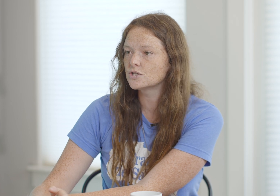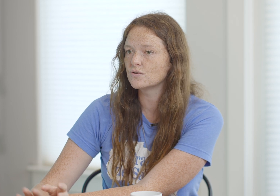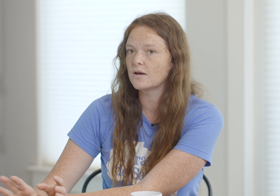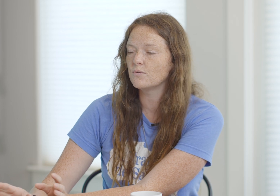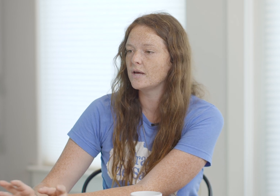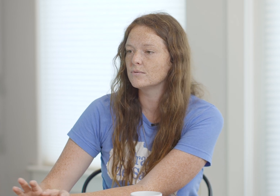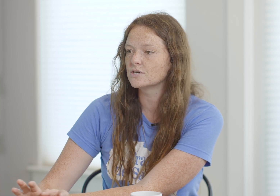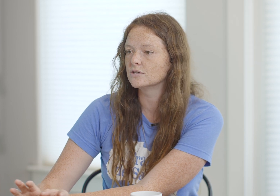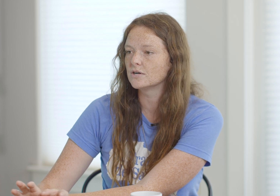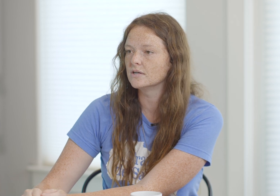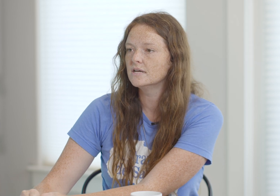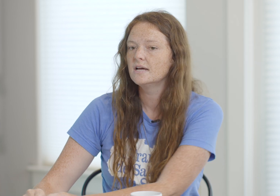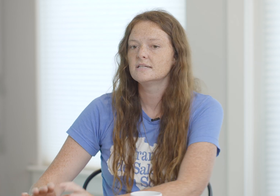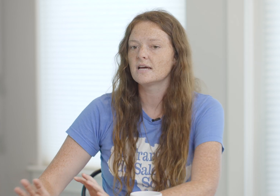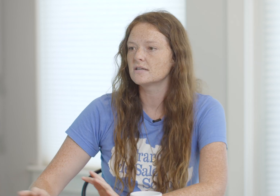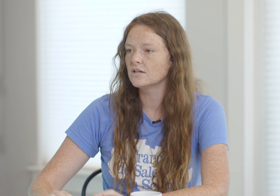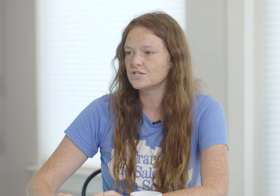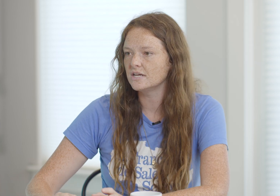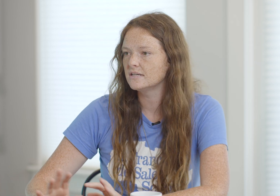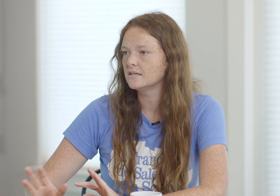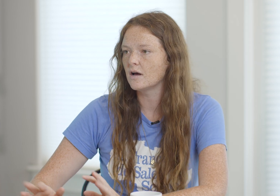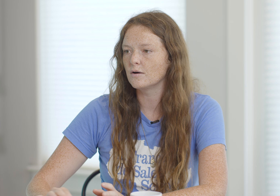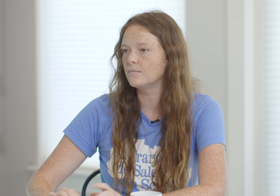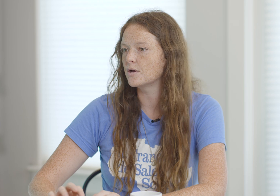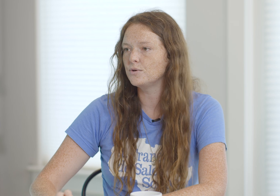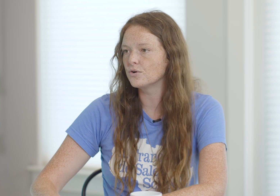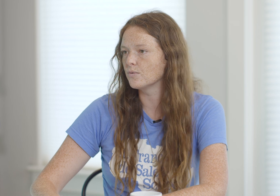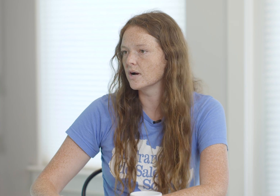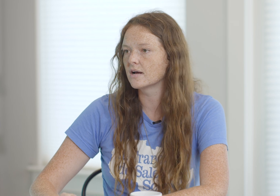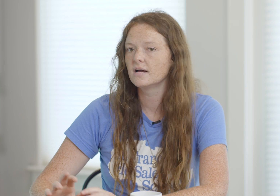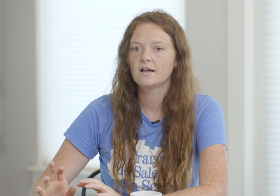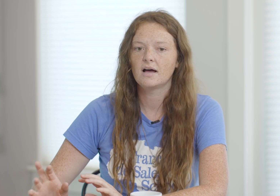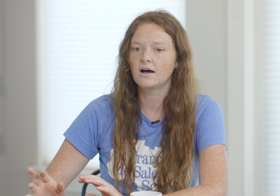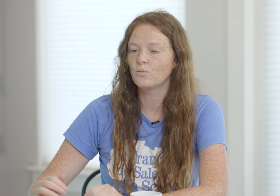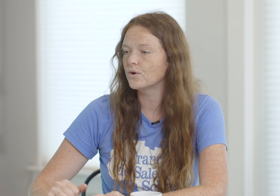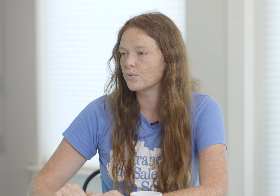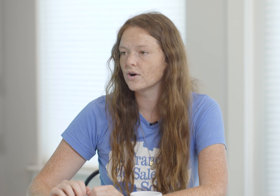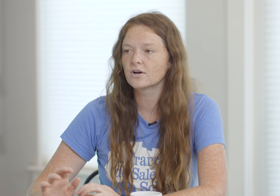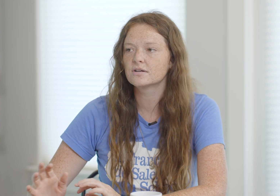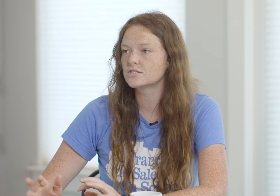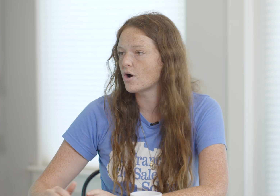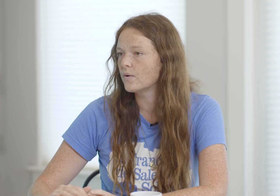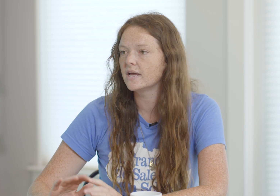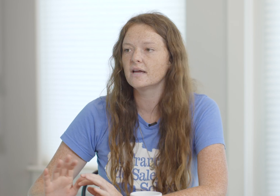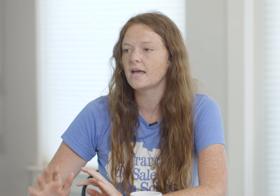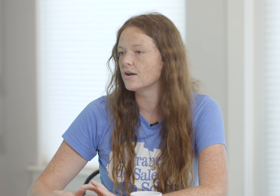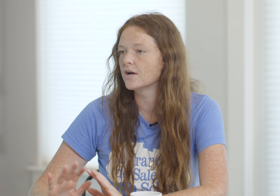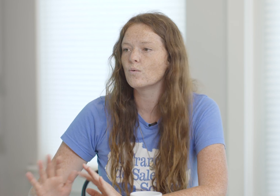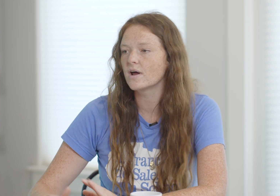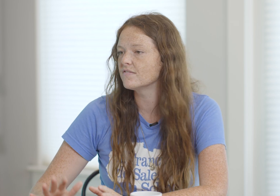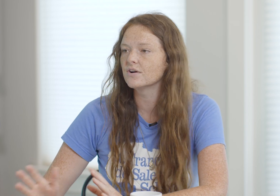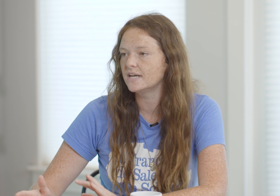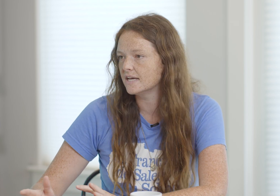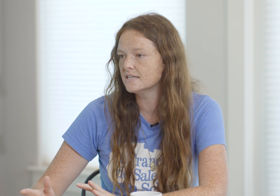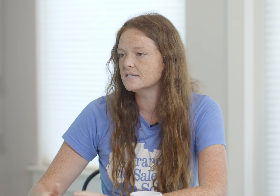So they will be able to learn technology, computer work, woodwork, sewing, catering, whatever it is